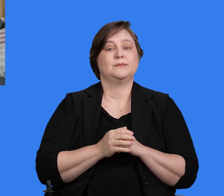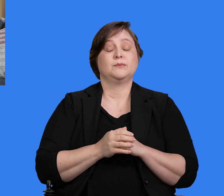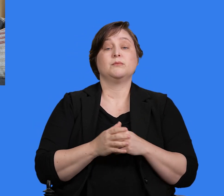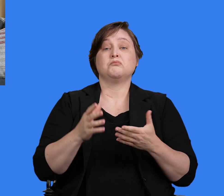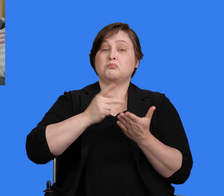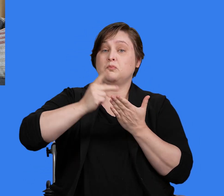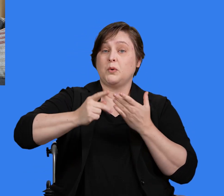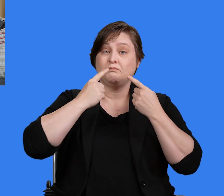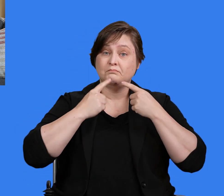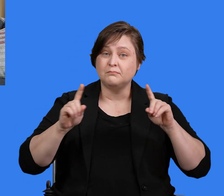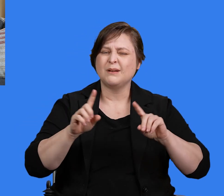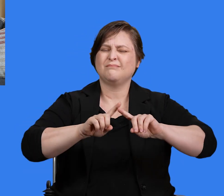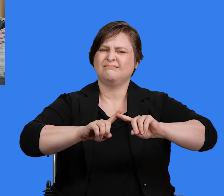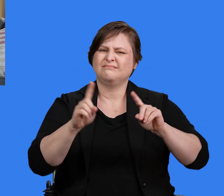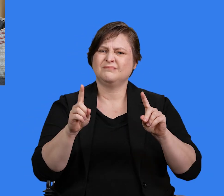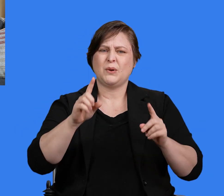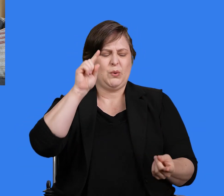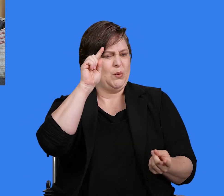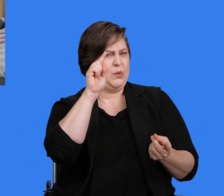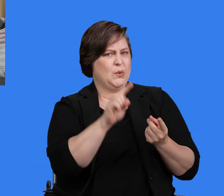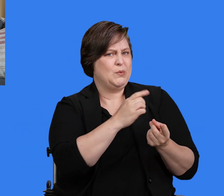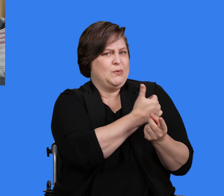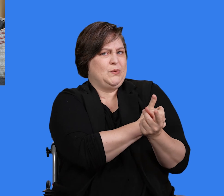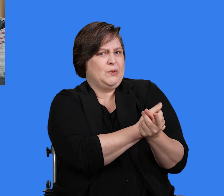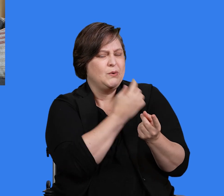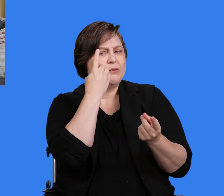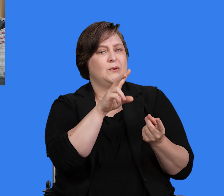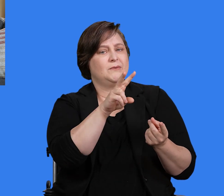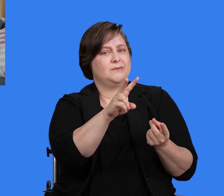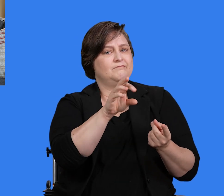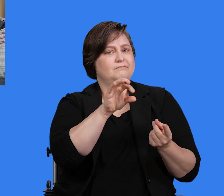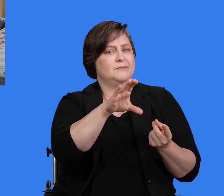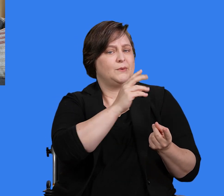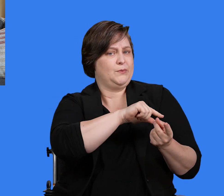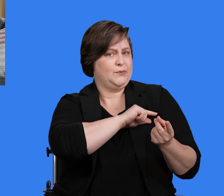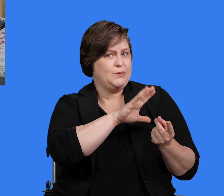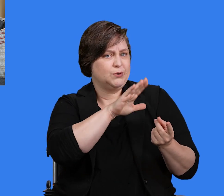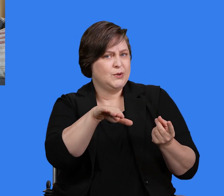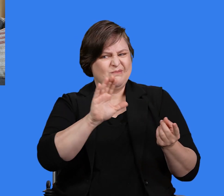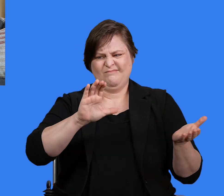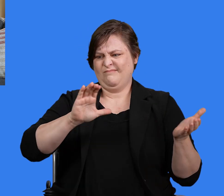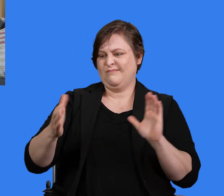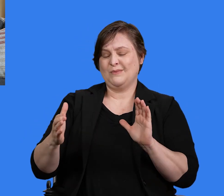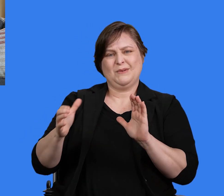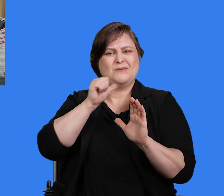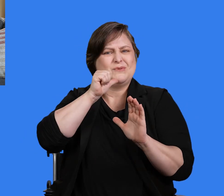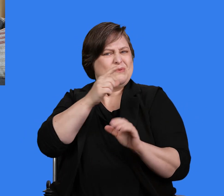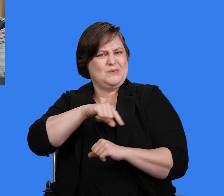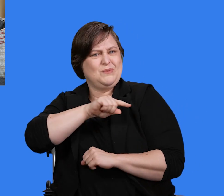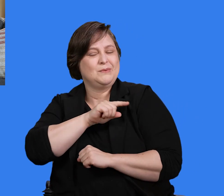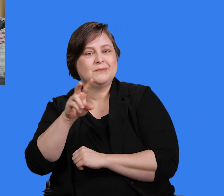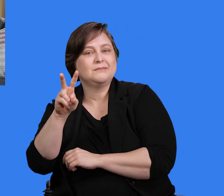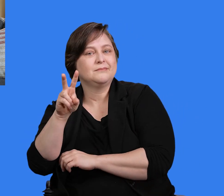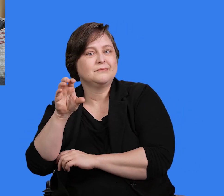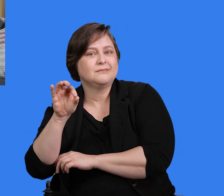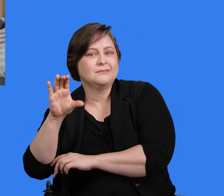vaccination is lower for VFC-eligible children than for children not eligible for the VFC program.